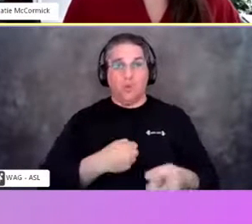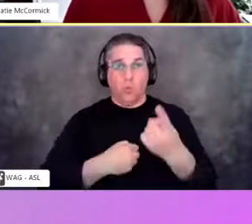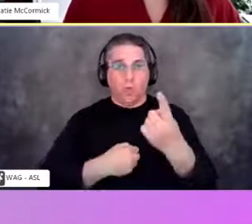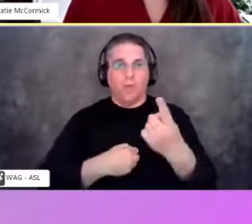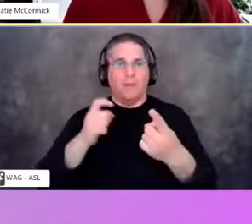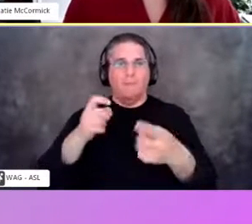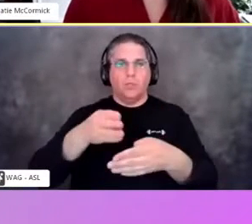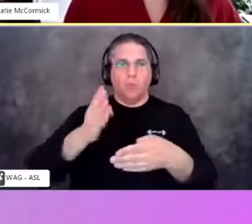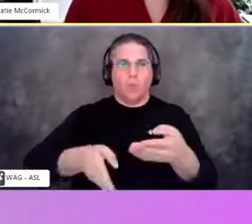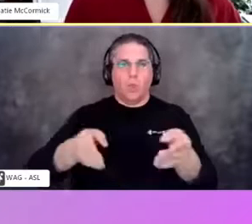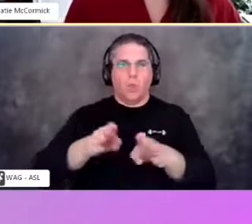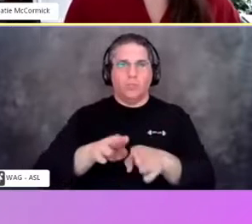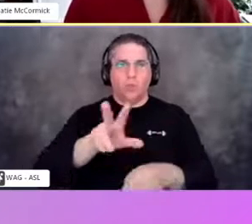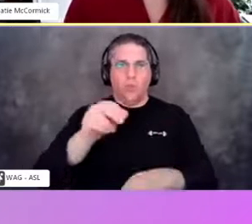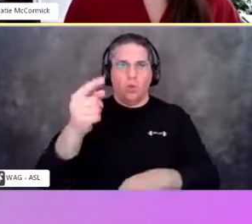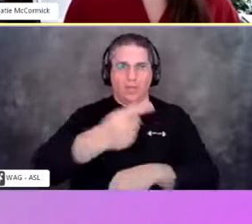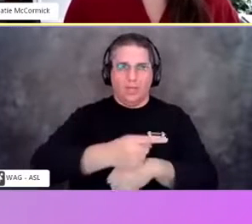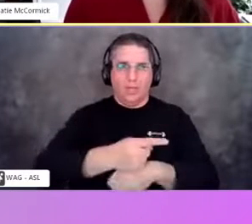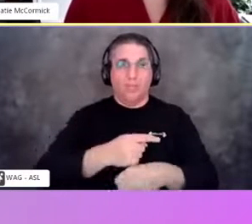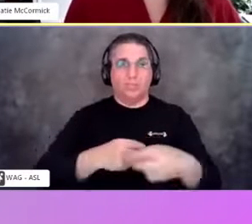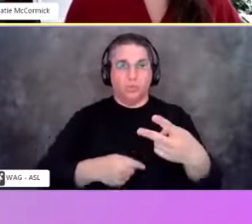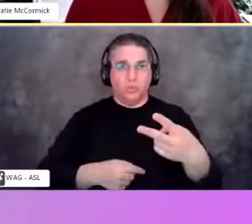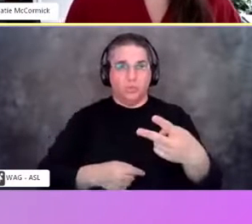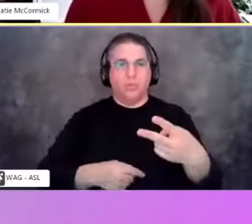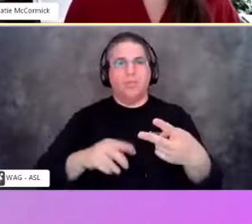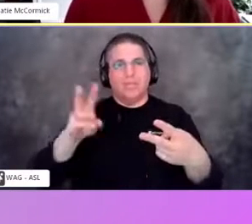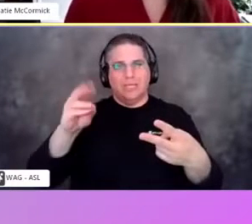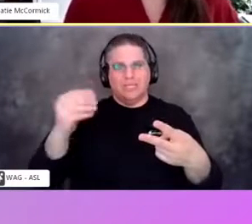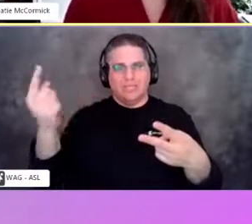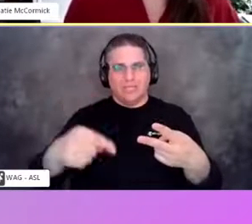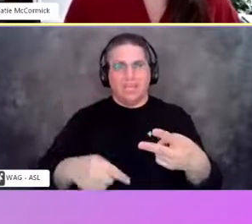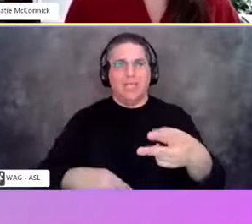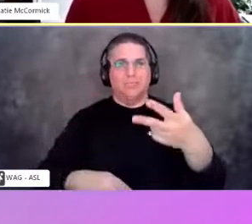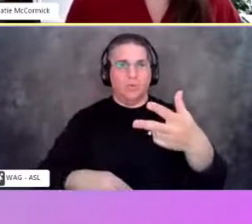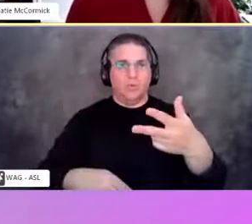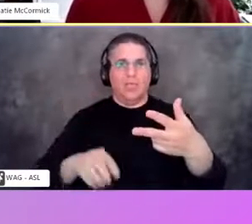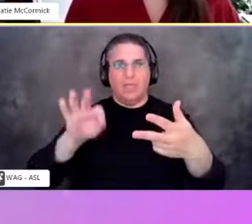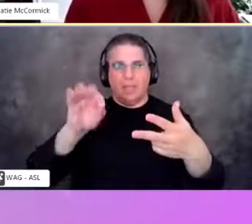requirements tied timelines to issue based on severity.